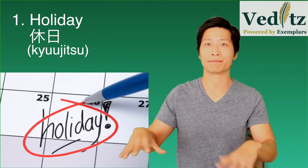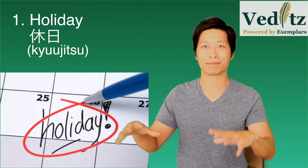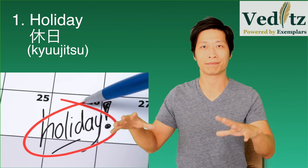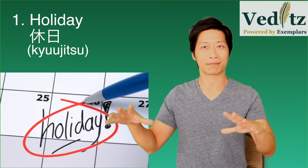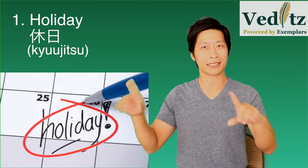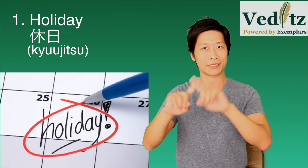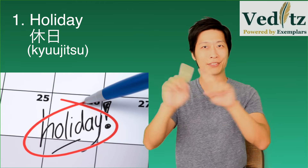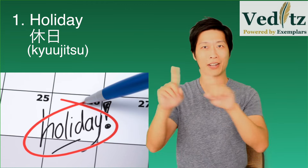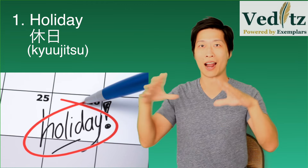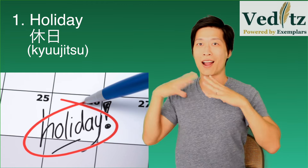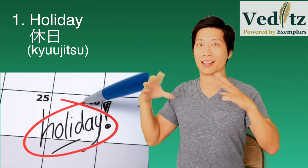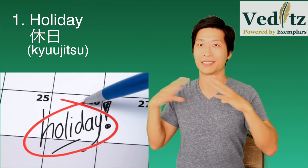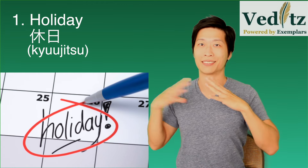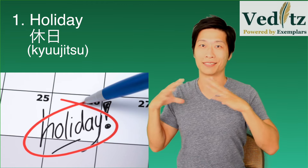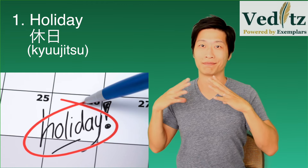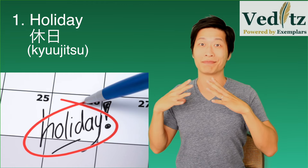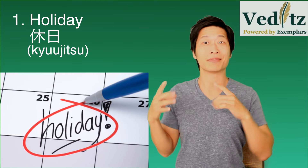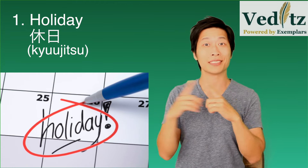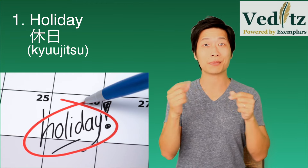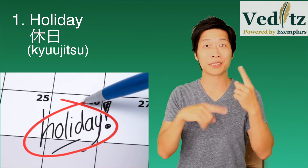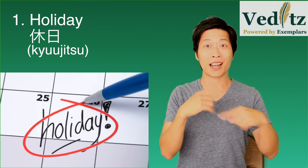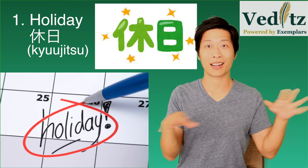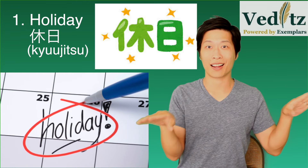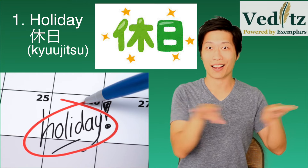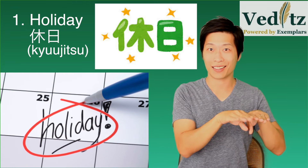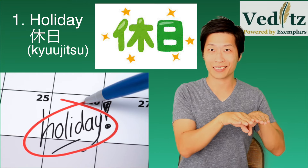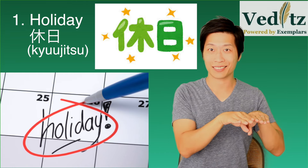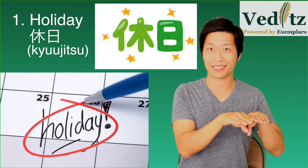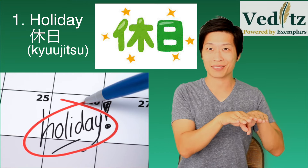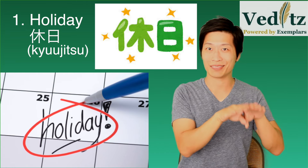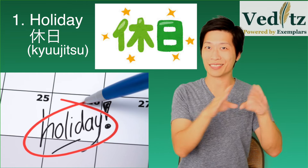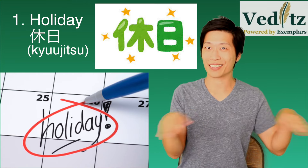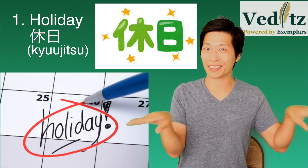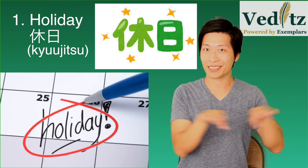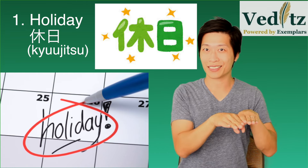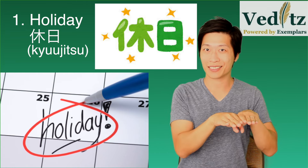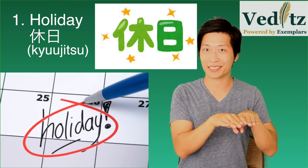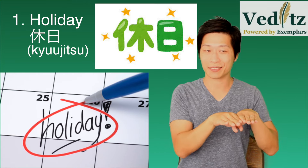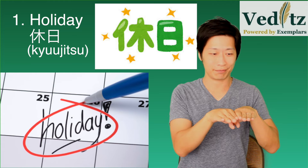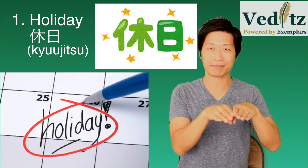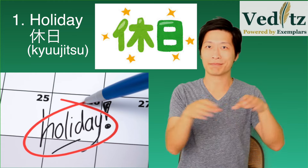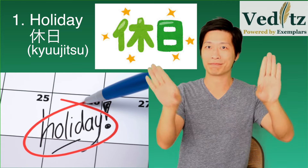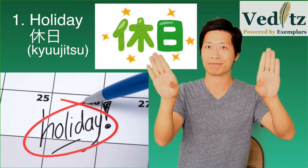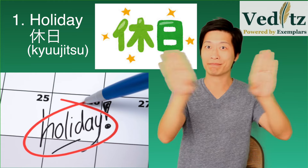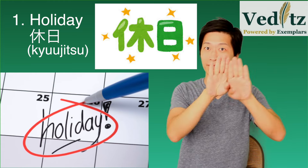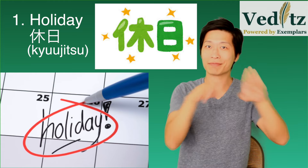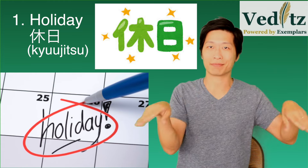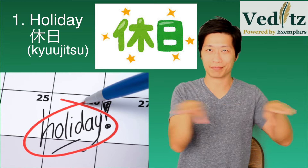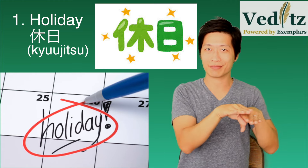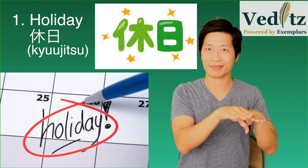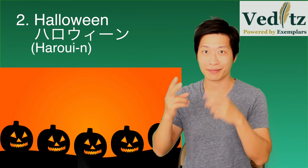we're talking about holidays that are celebrated in Japan. "Holiday" 休日 (Kyuujitsu)